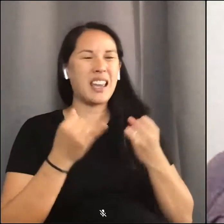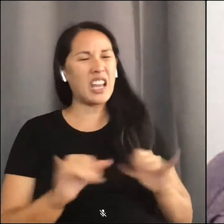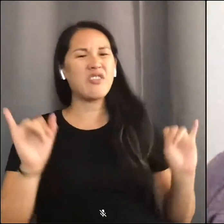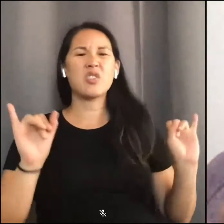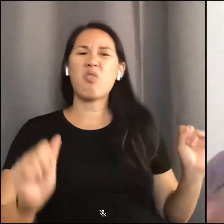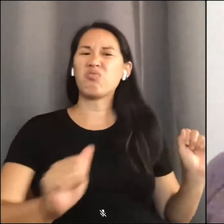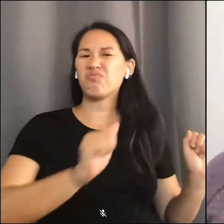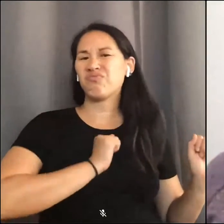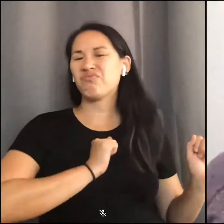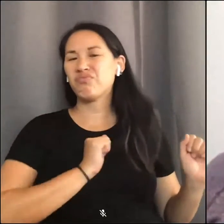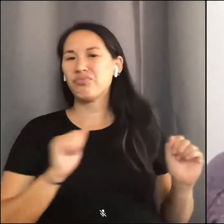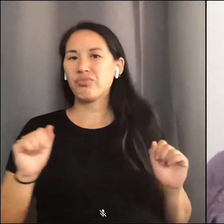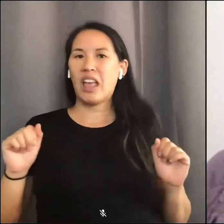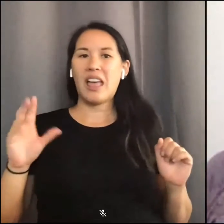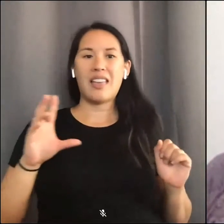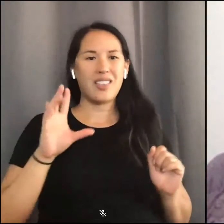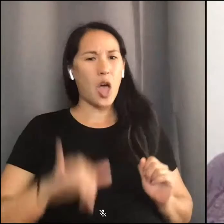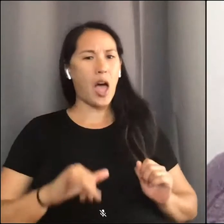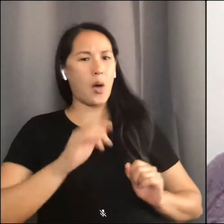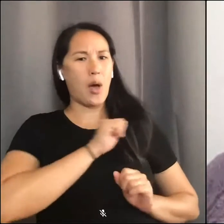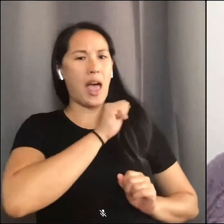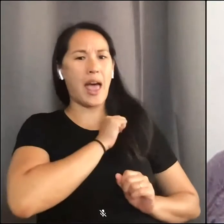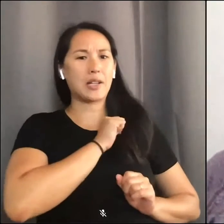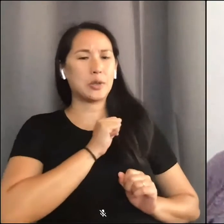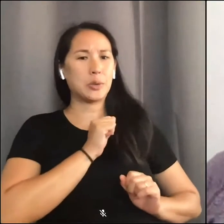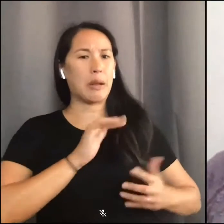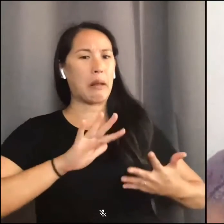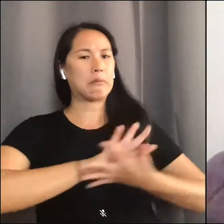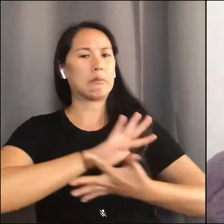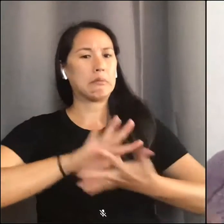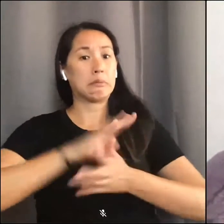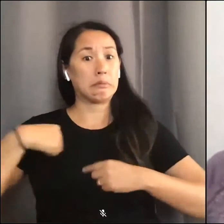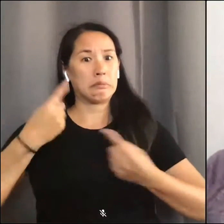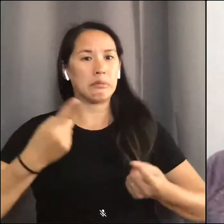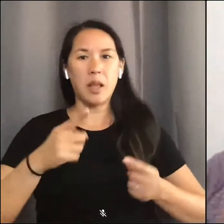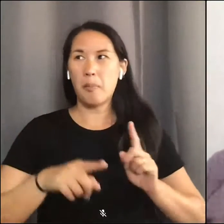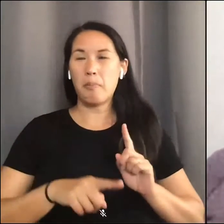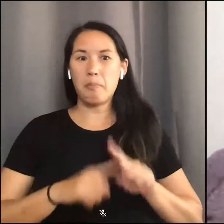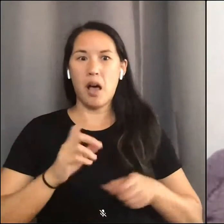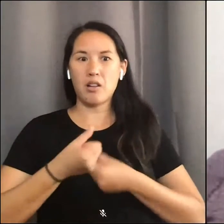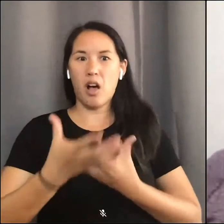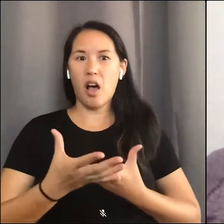have been in the shadows uh for the united states um it hit and it caused major destruction from a